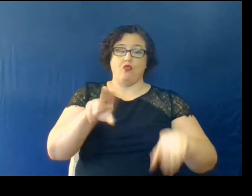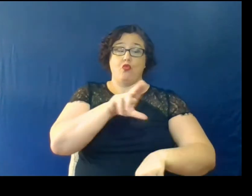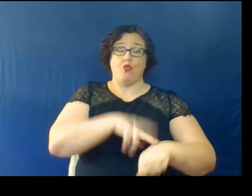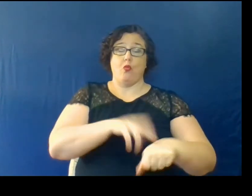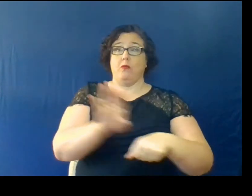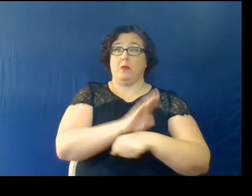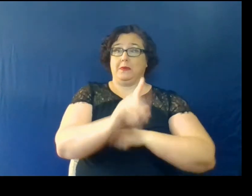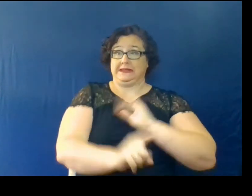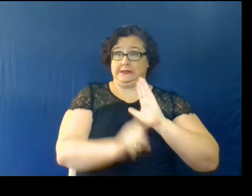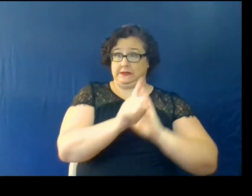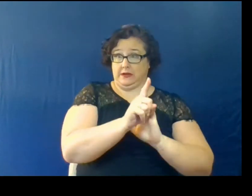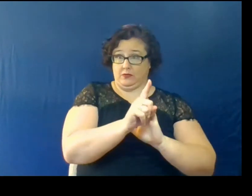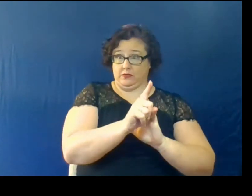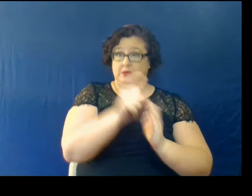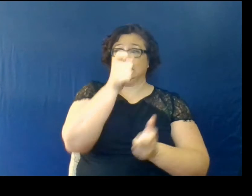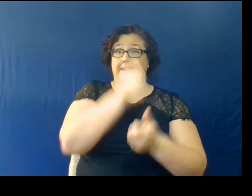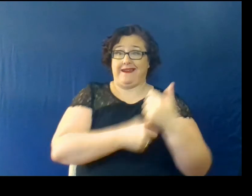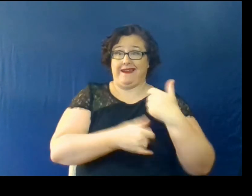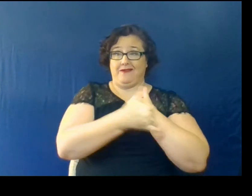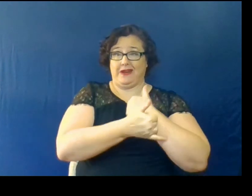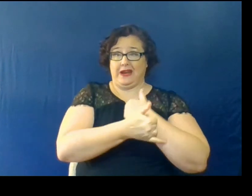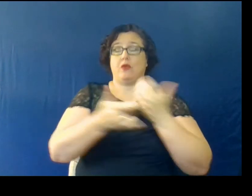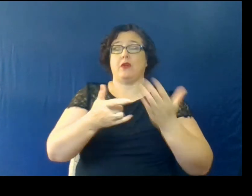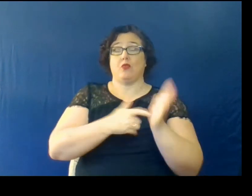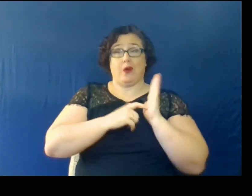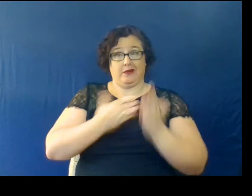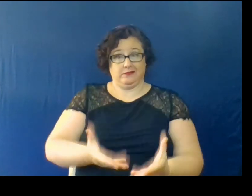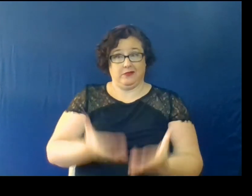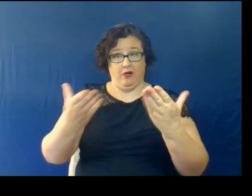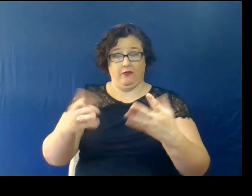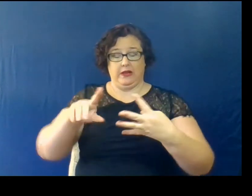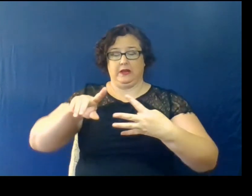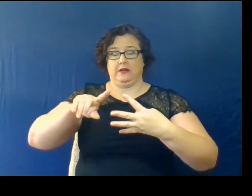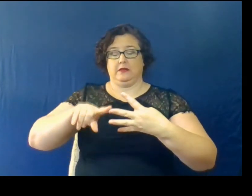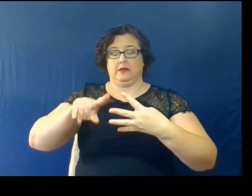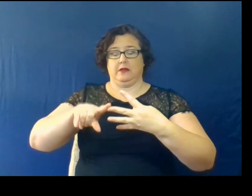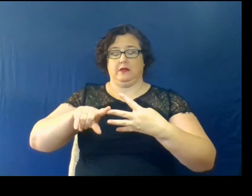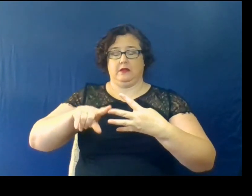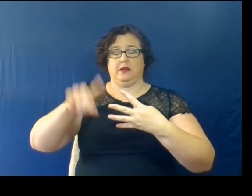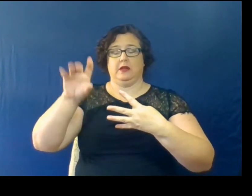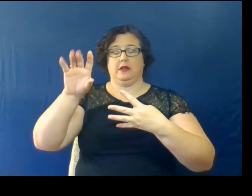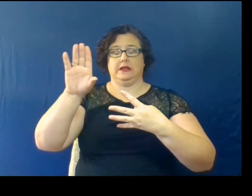every county to offer Saturday voting on the second Saturday. So not this coming not tomorrow,